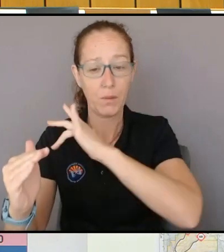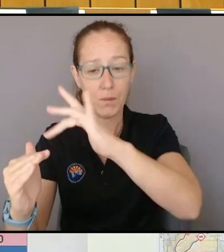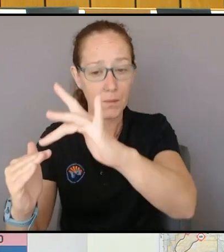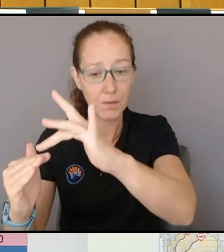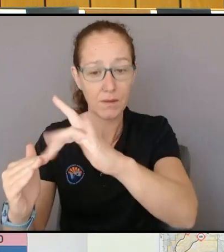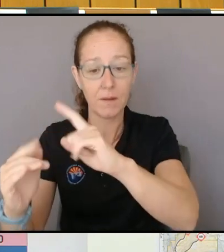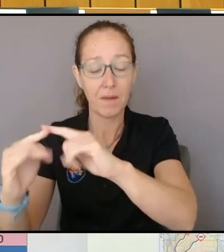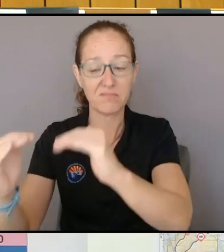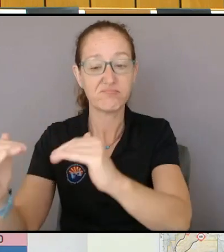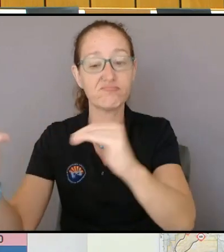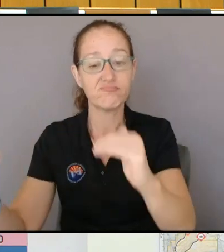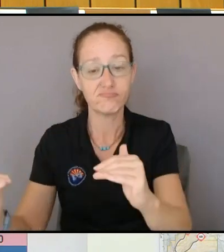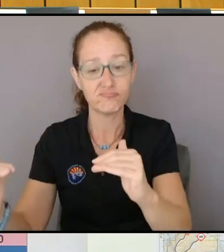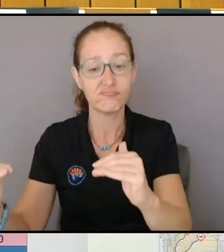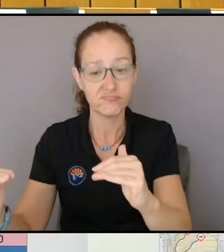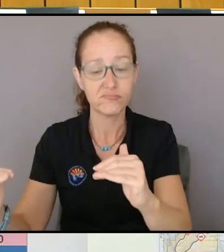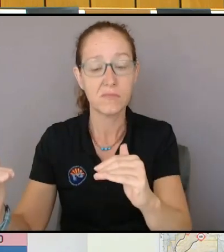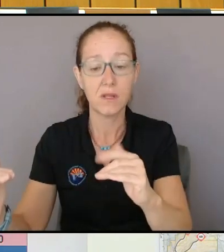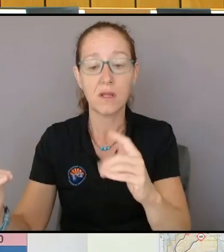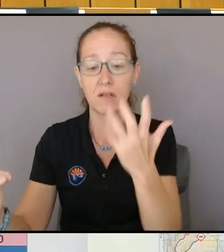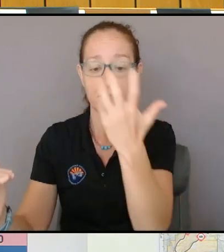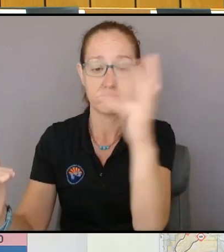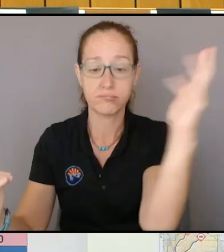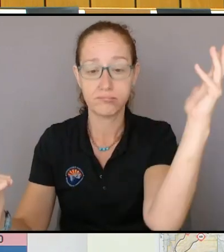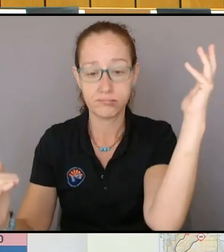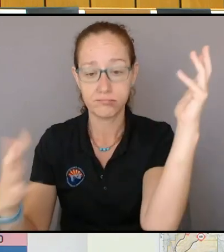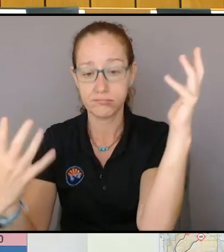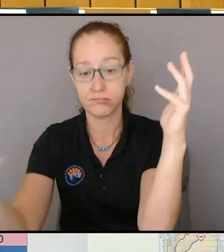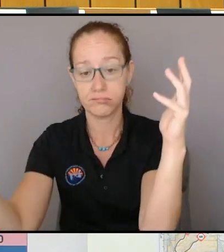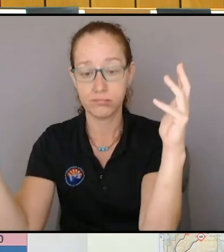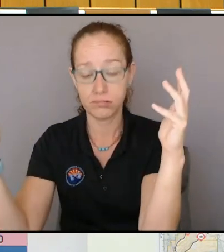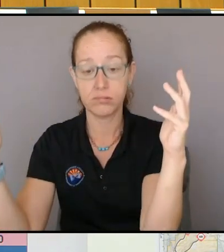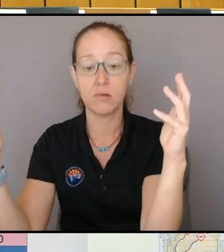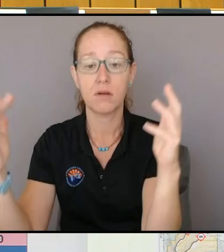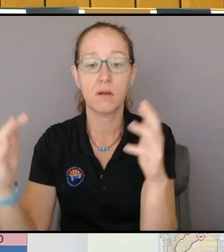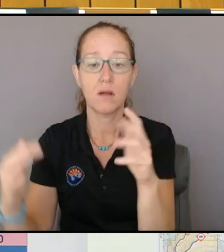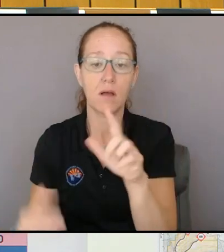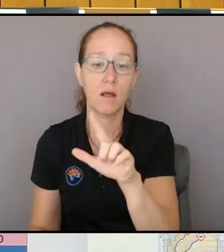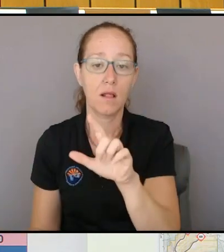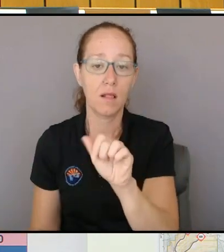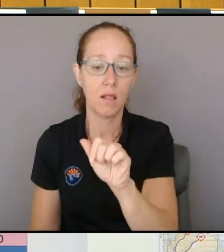up to Santa Barbara drainage towards Penasco. So, southern